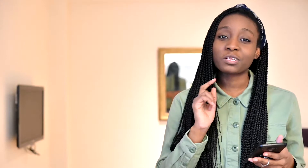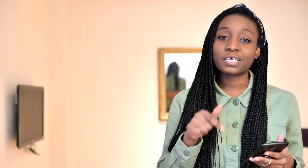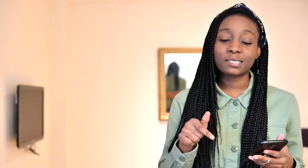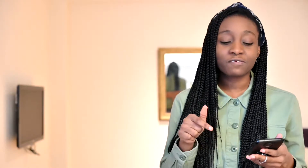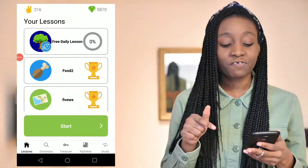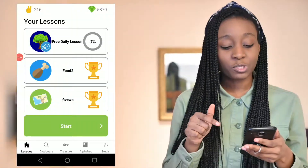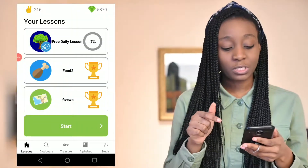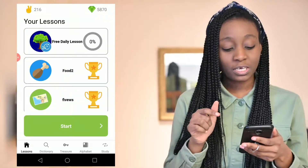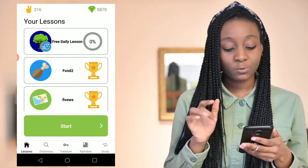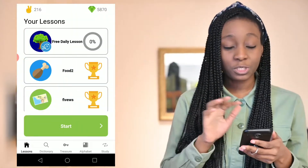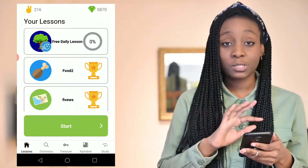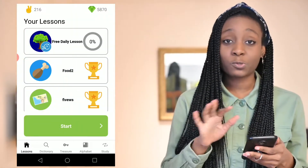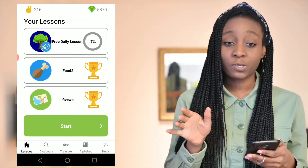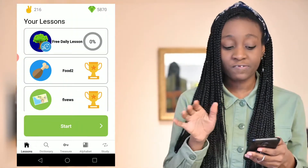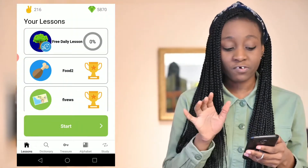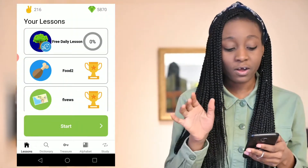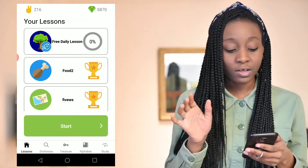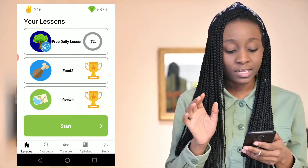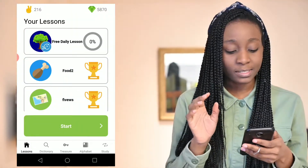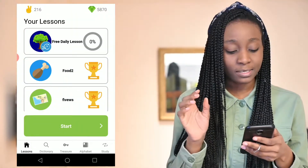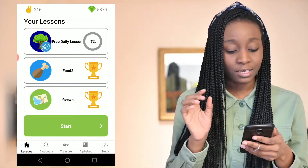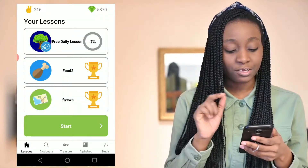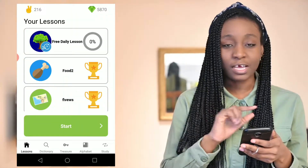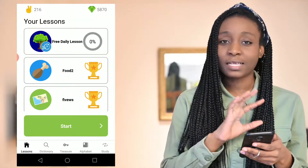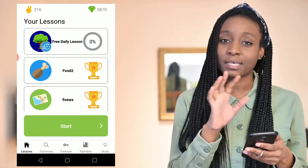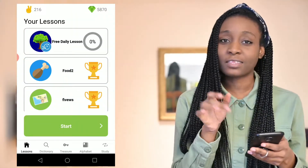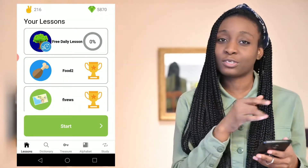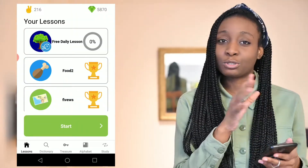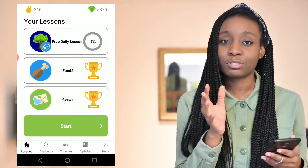lesson for today which is the 24 hour lesson here that has like the tree